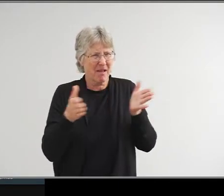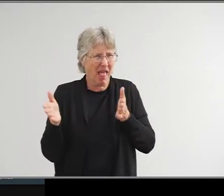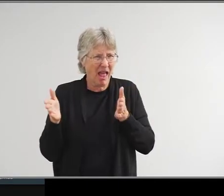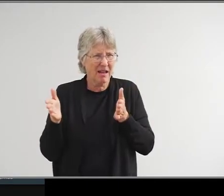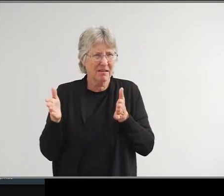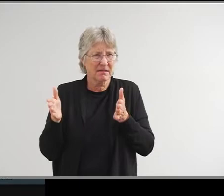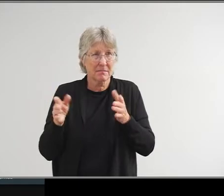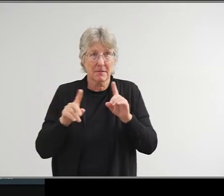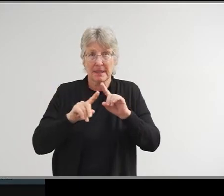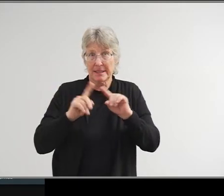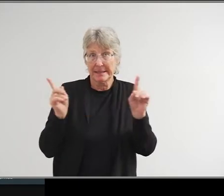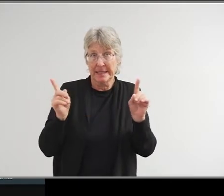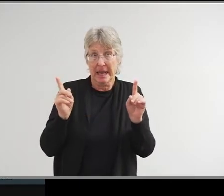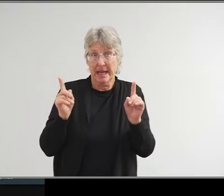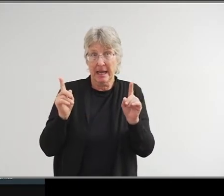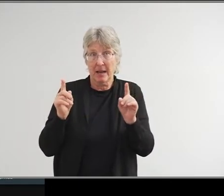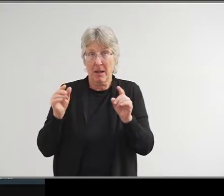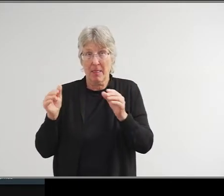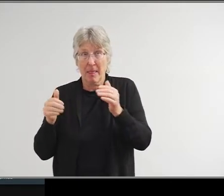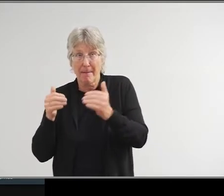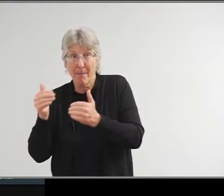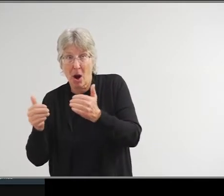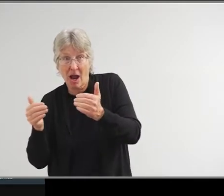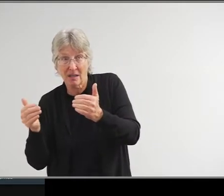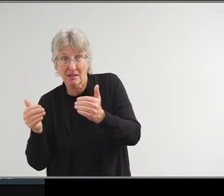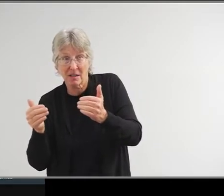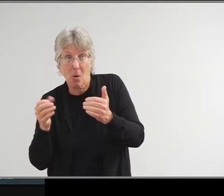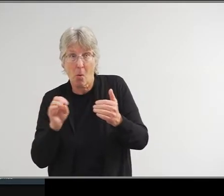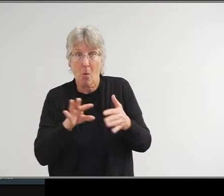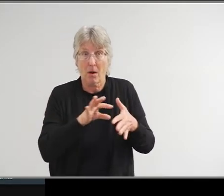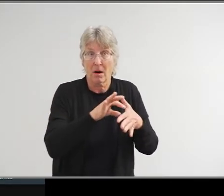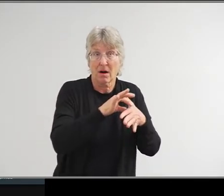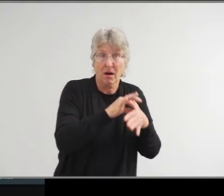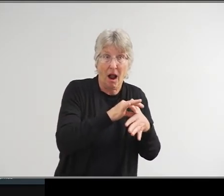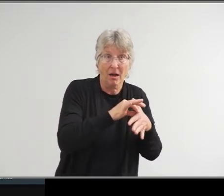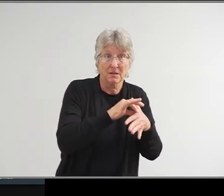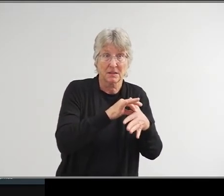on either process or content and approach to a plan